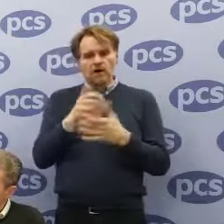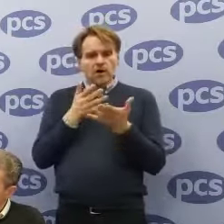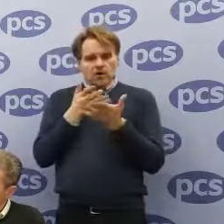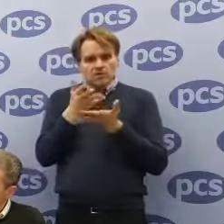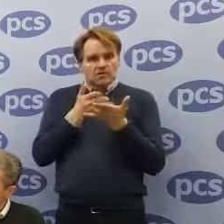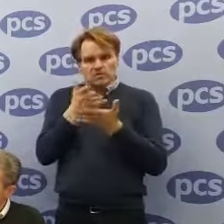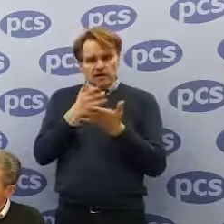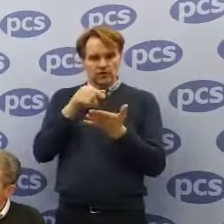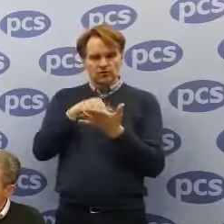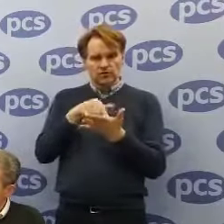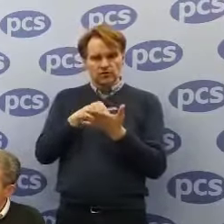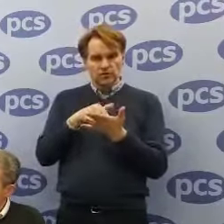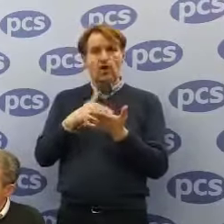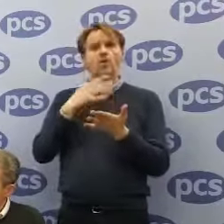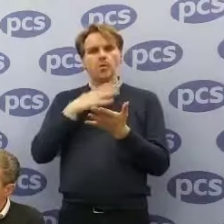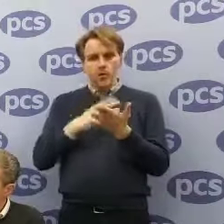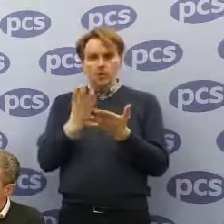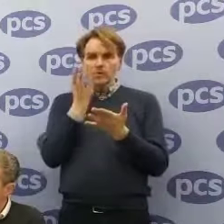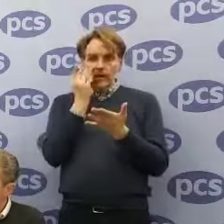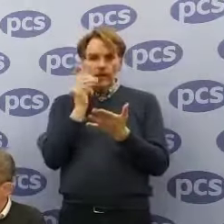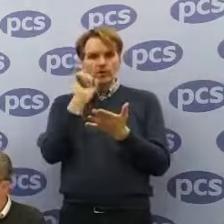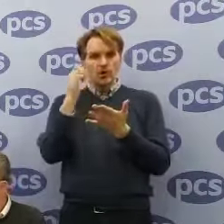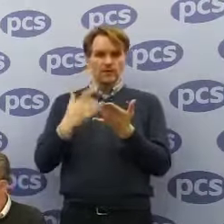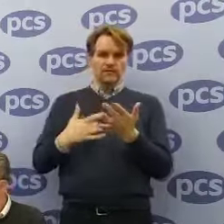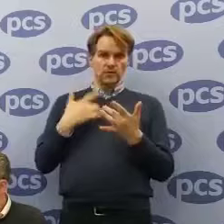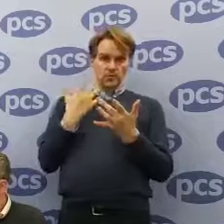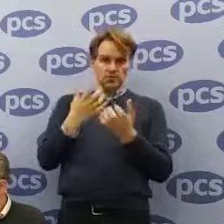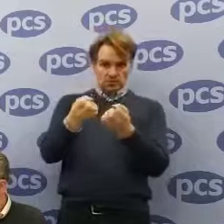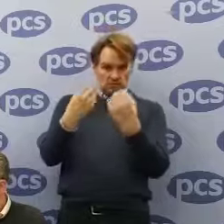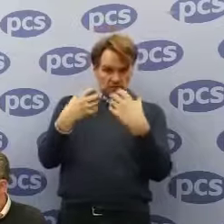we want as wide a range of views as possible fed into that and we want a